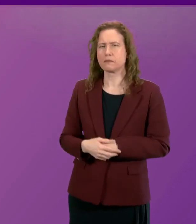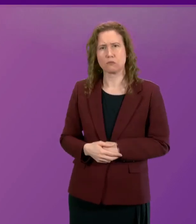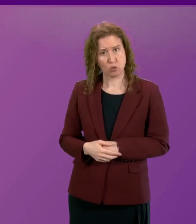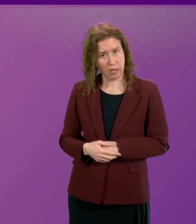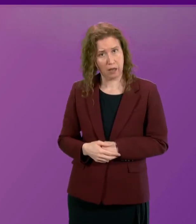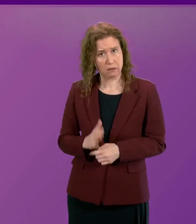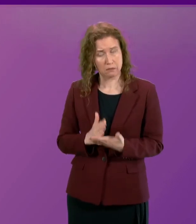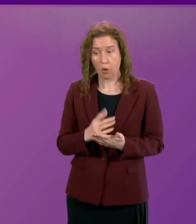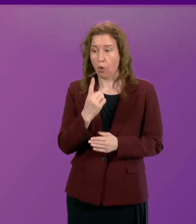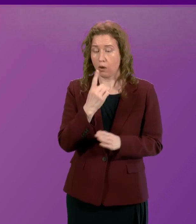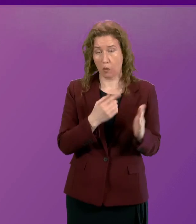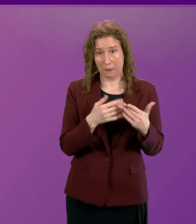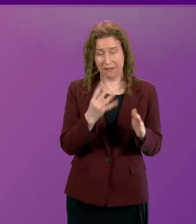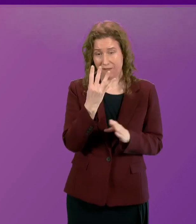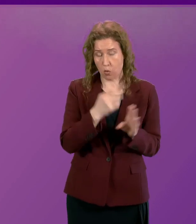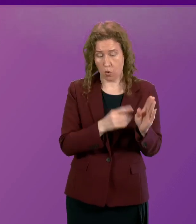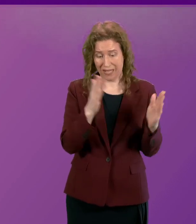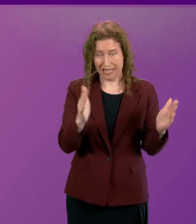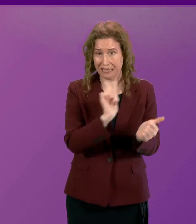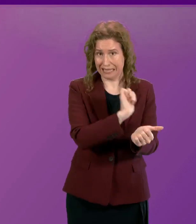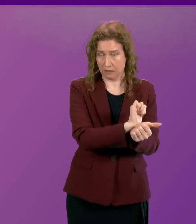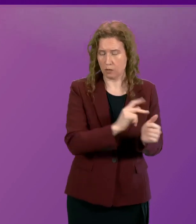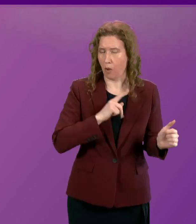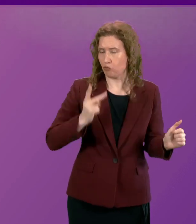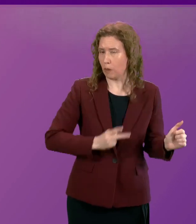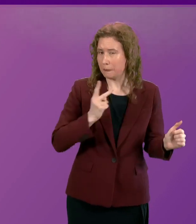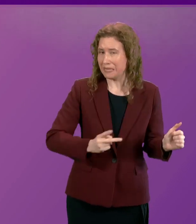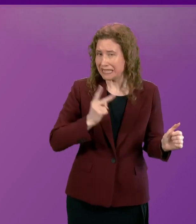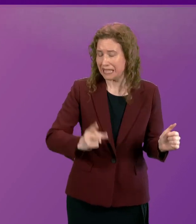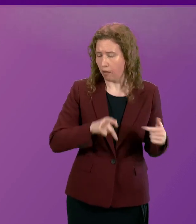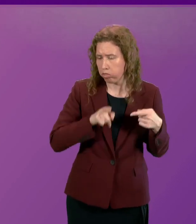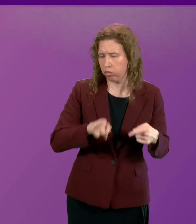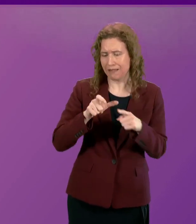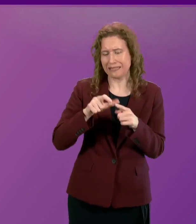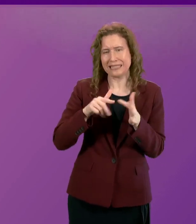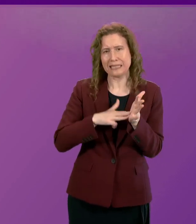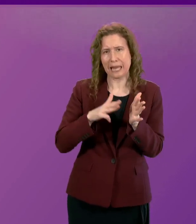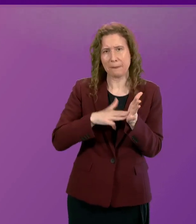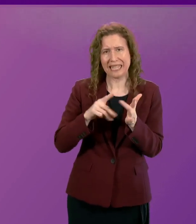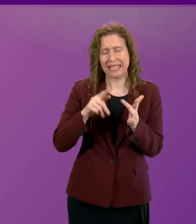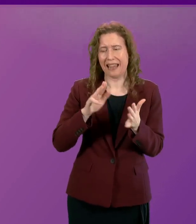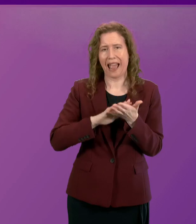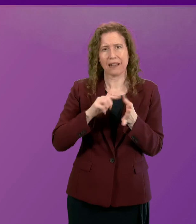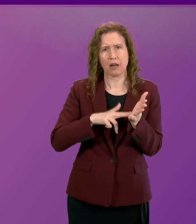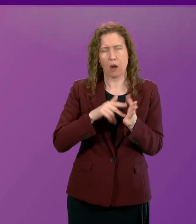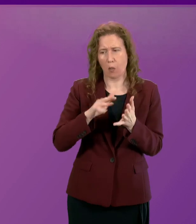A year into a four-year sentence for repeatedly subjecting Demi Hannaway to appalling mental and